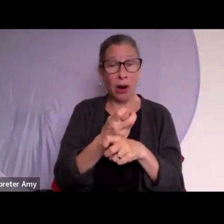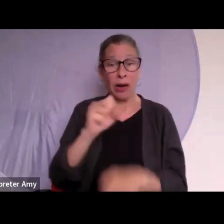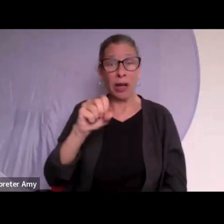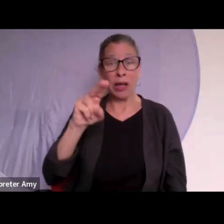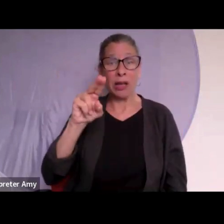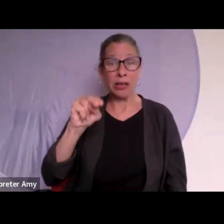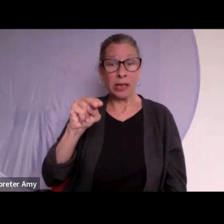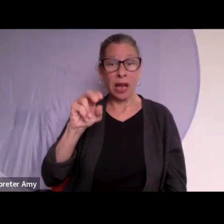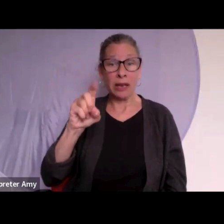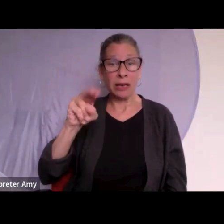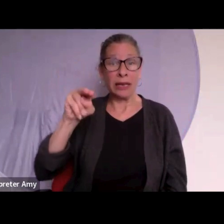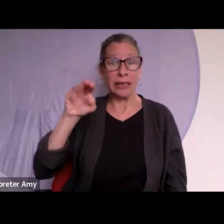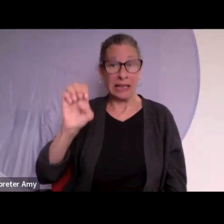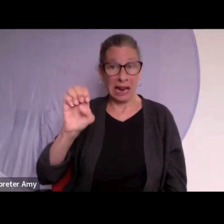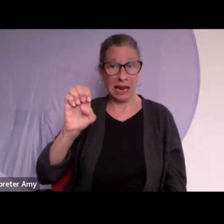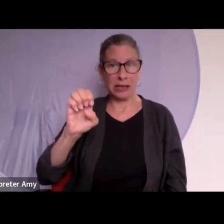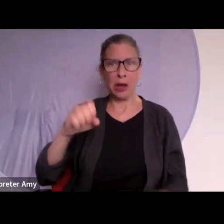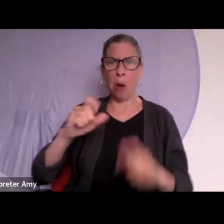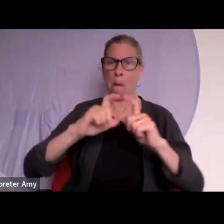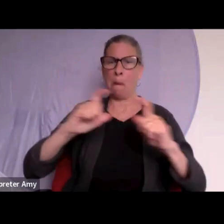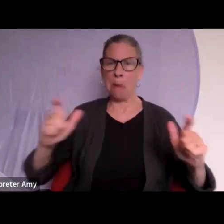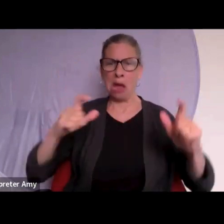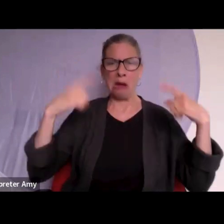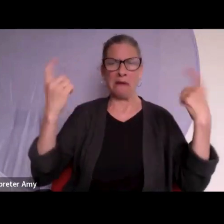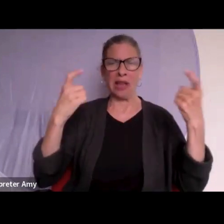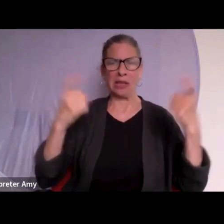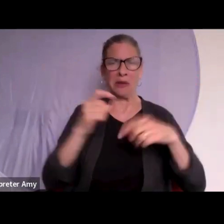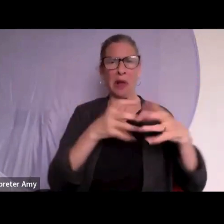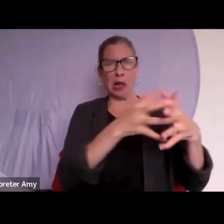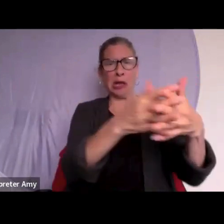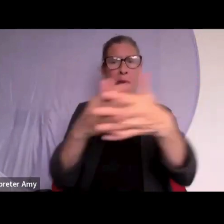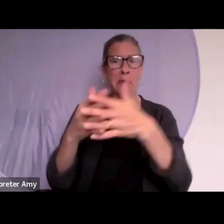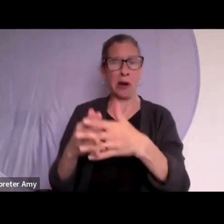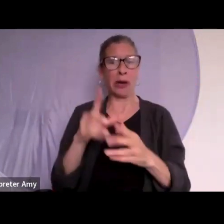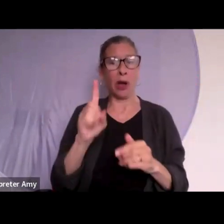Film Festival, one of the largest film festivals in America, one of their jury members was Marlee Matlin who's